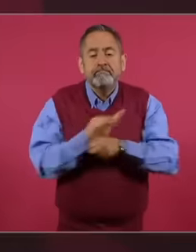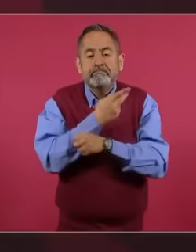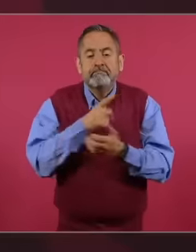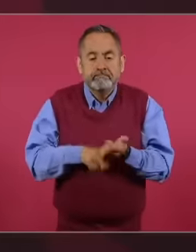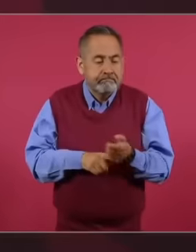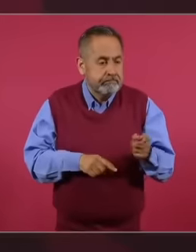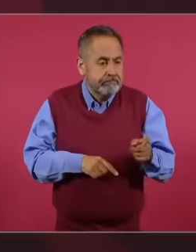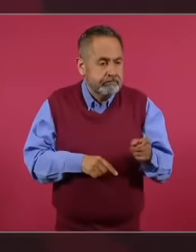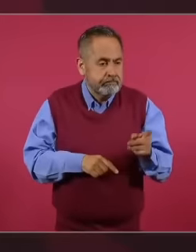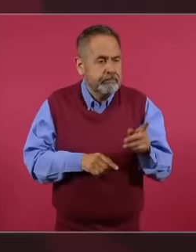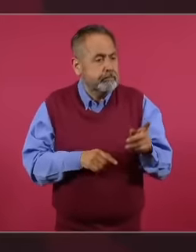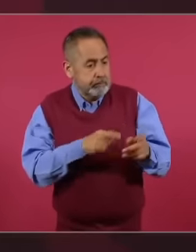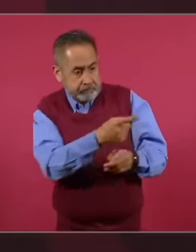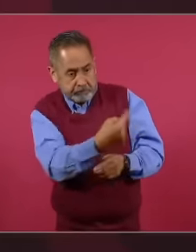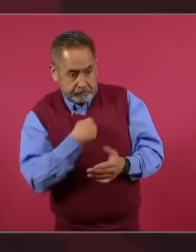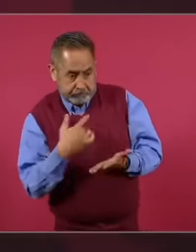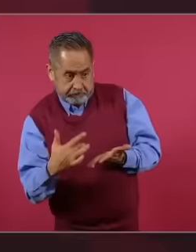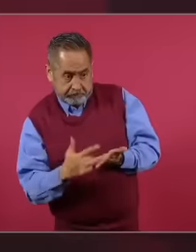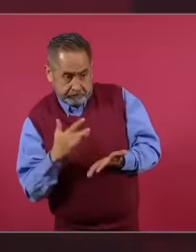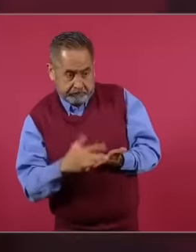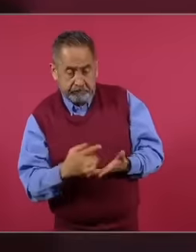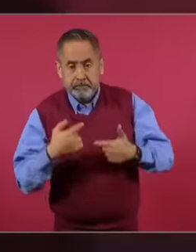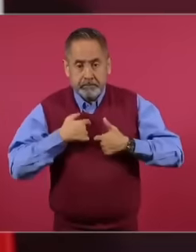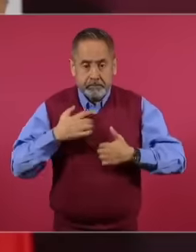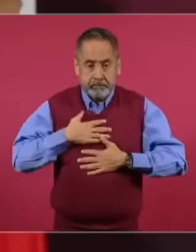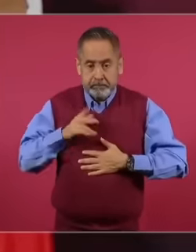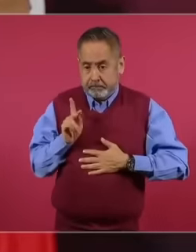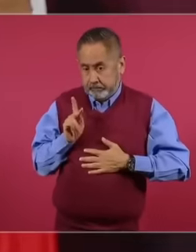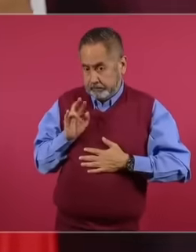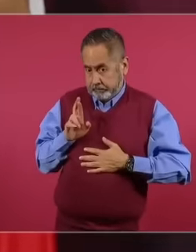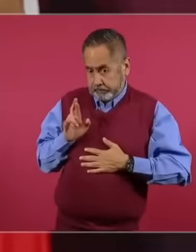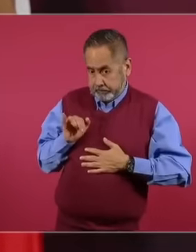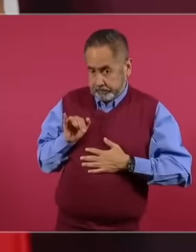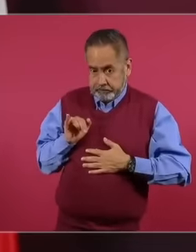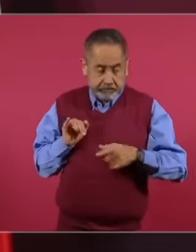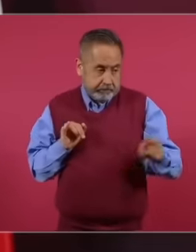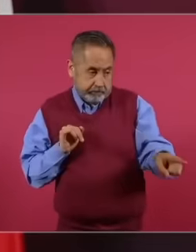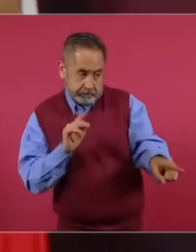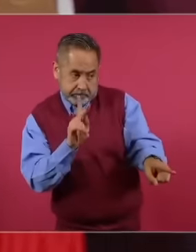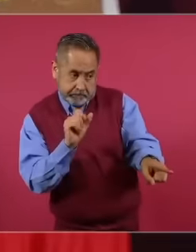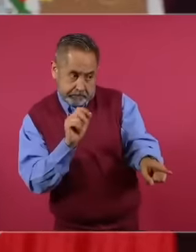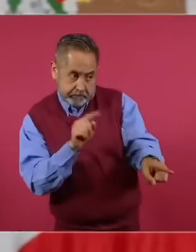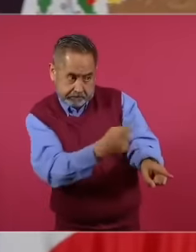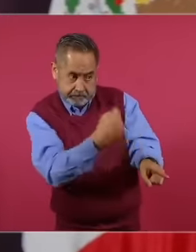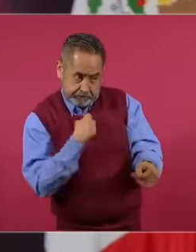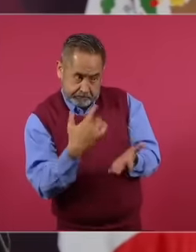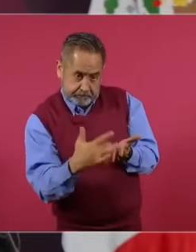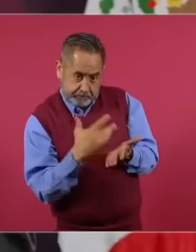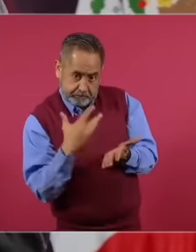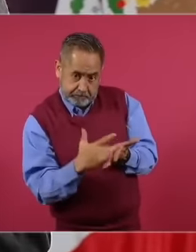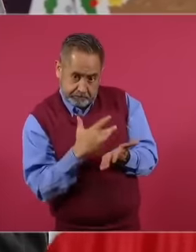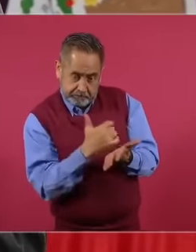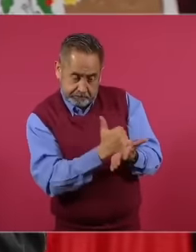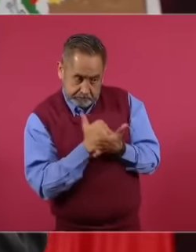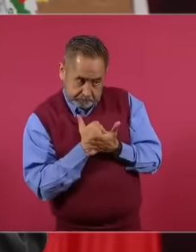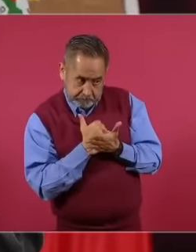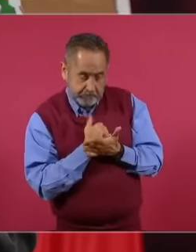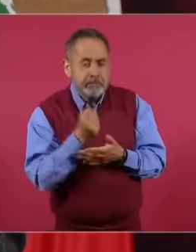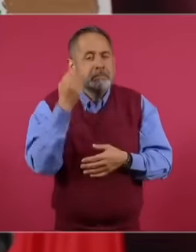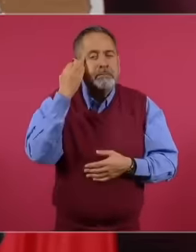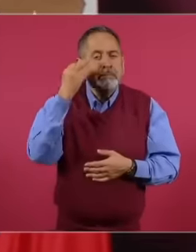bread would support the Salinas PRI in all the